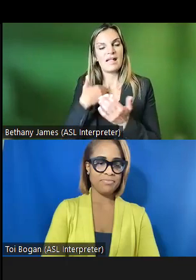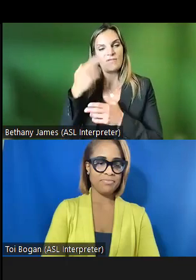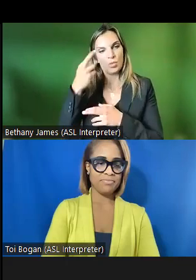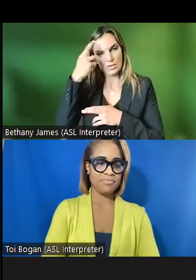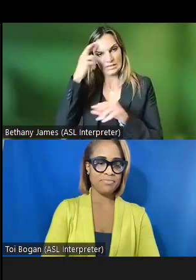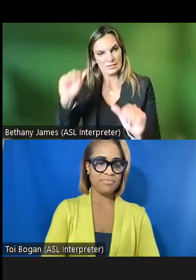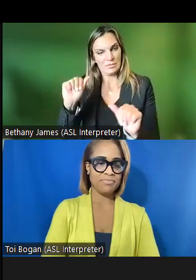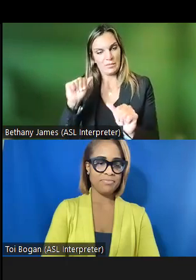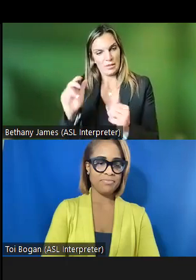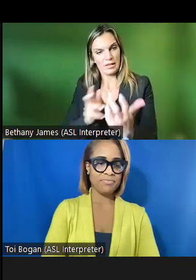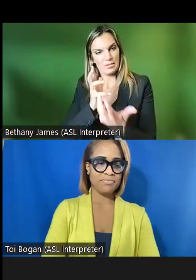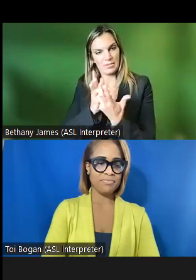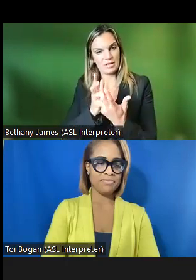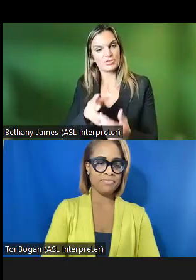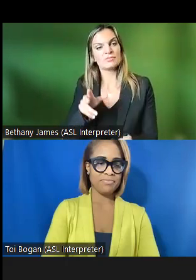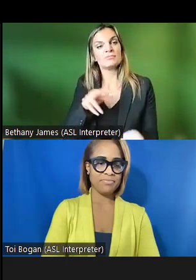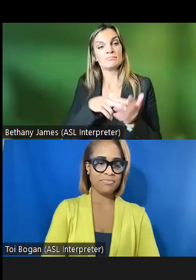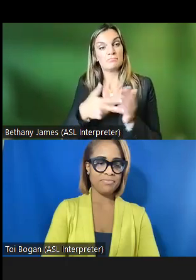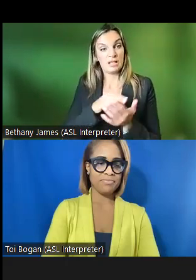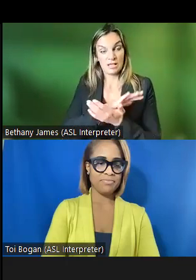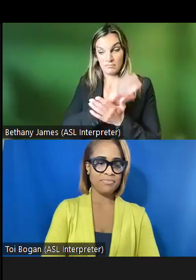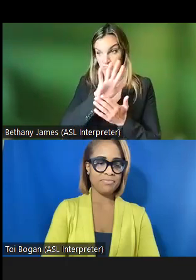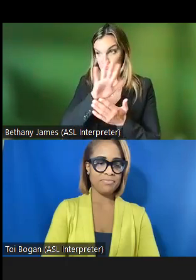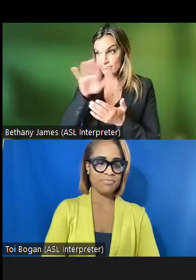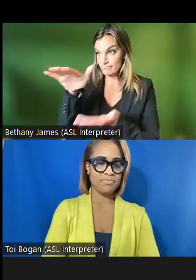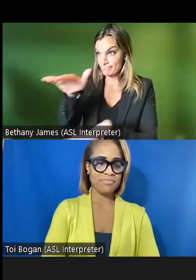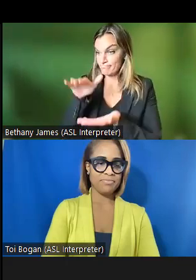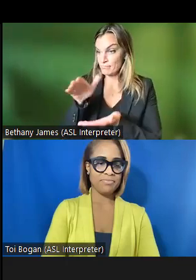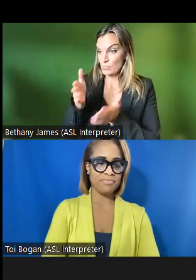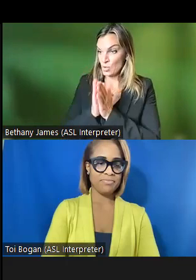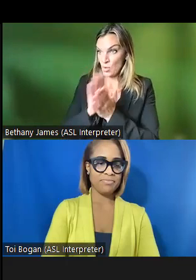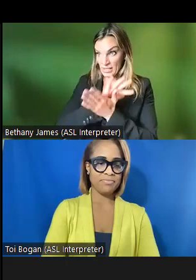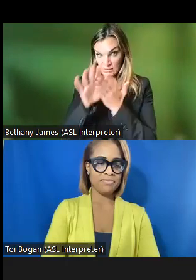it doesn't require that every request under every circumstance automatically be granted.